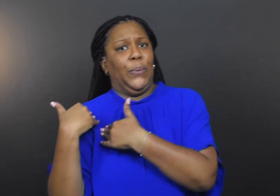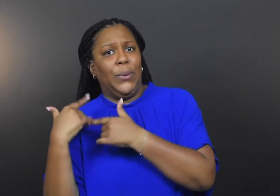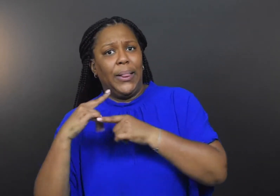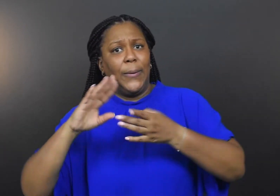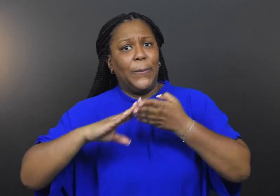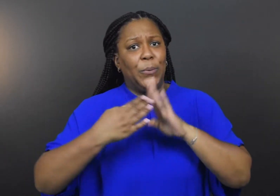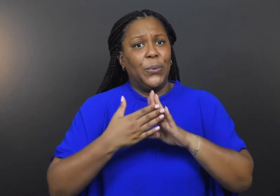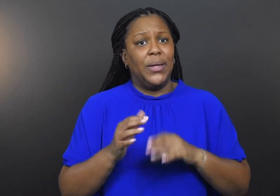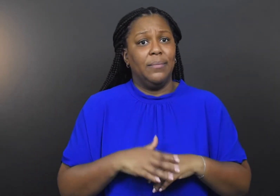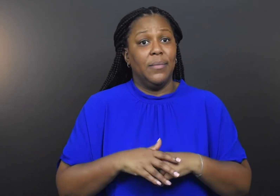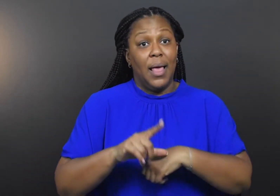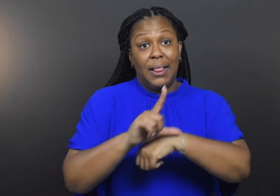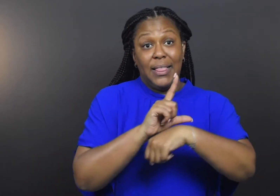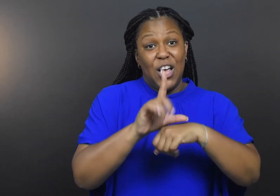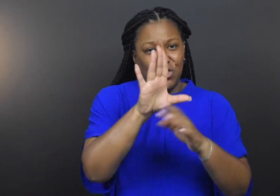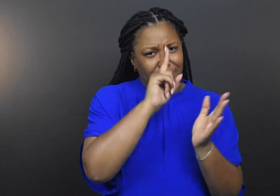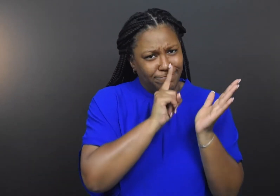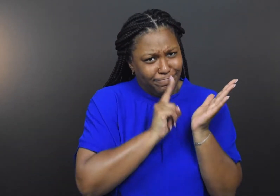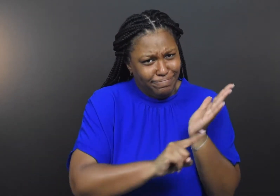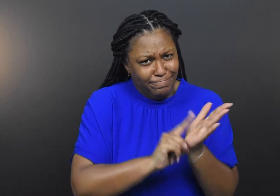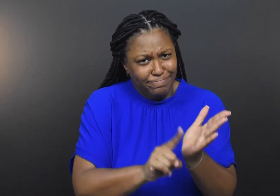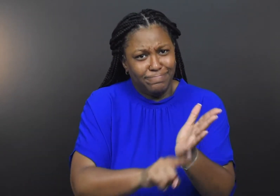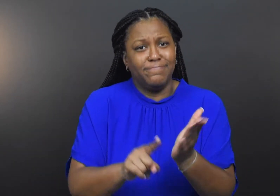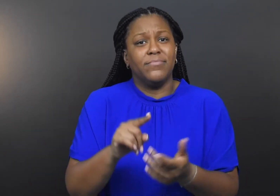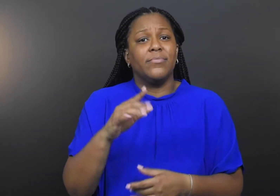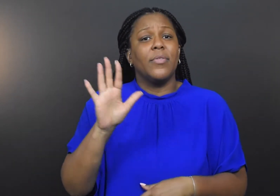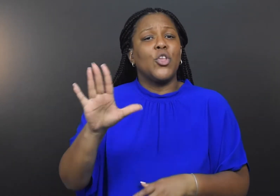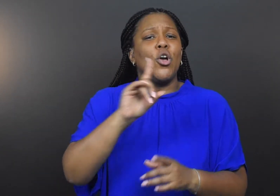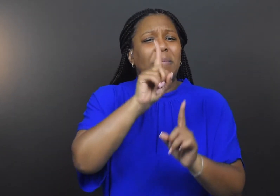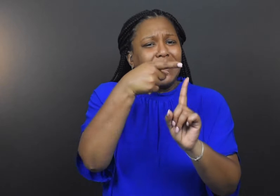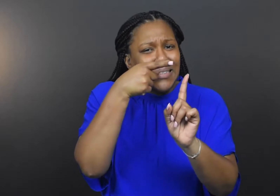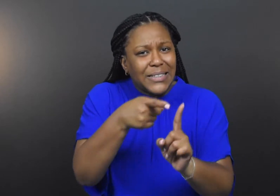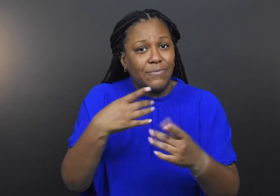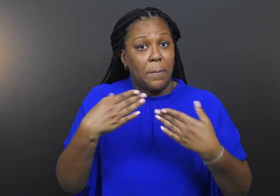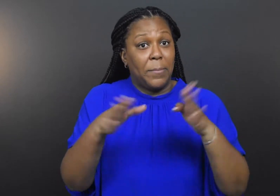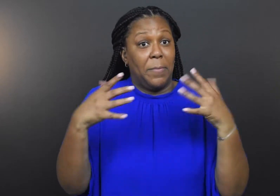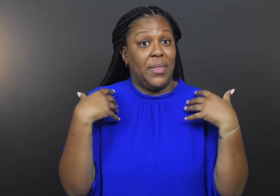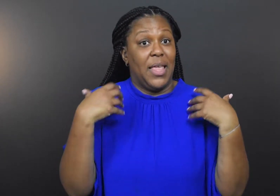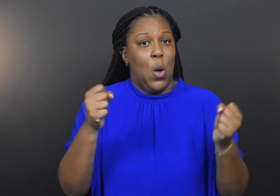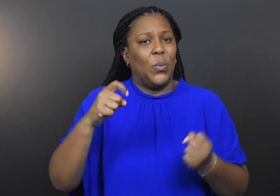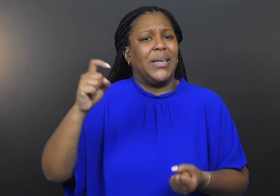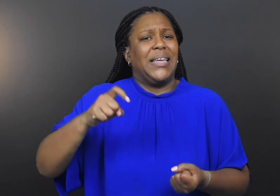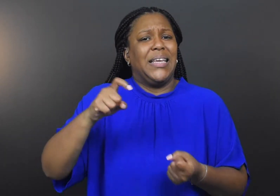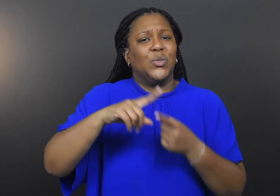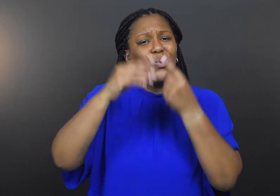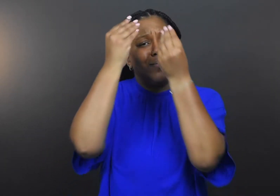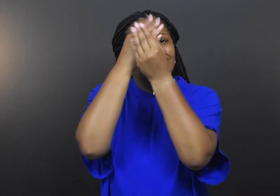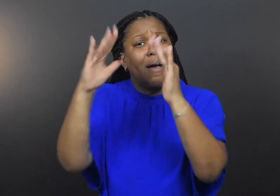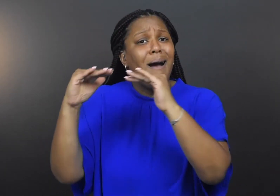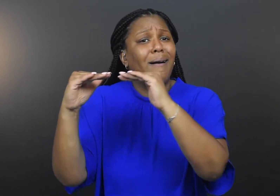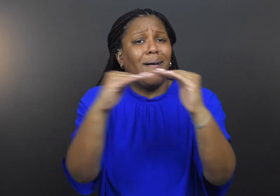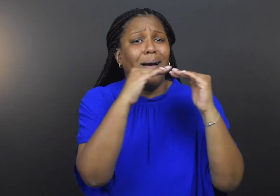Leandris researches their specific public health needs and informs colleagues about those needs.